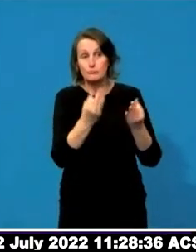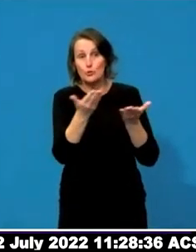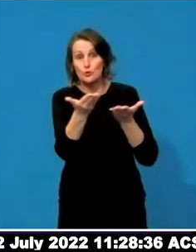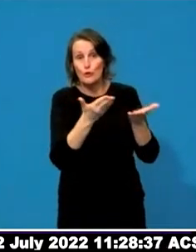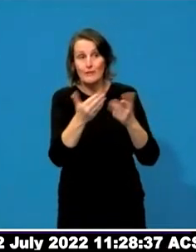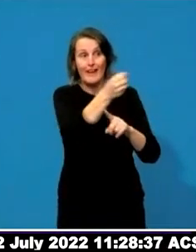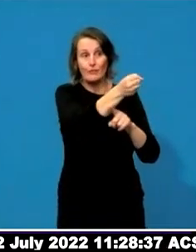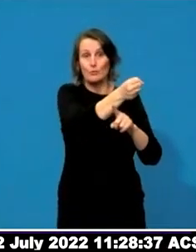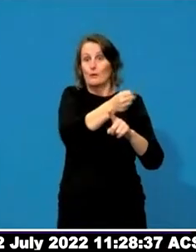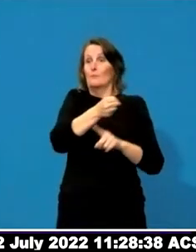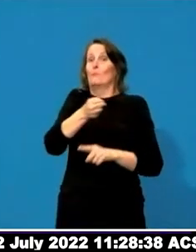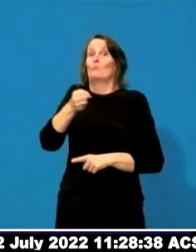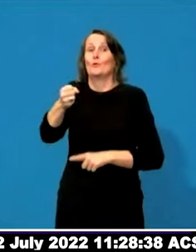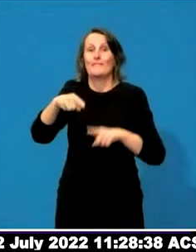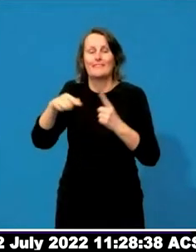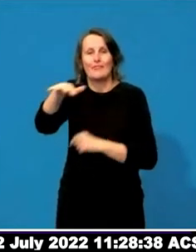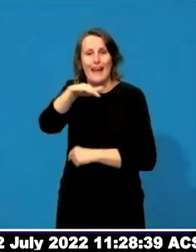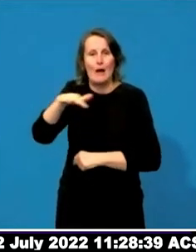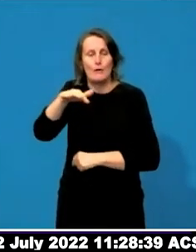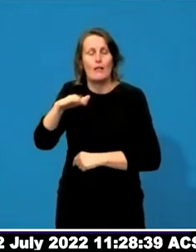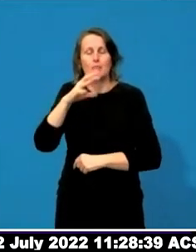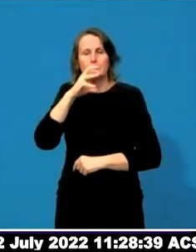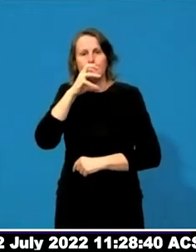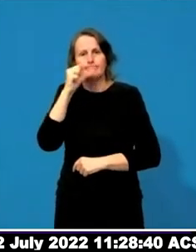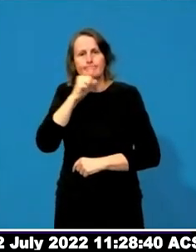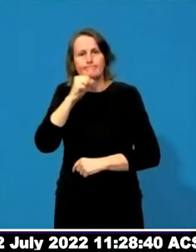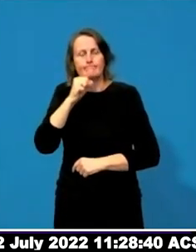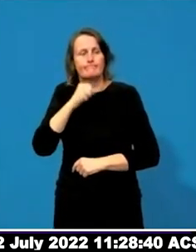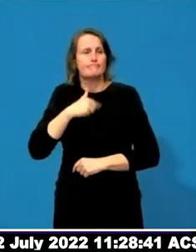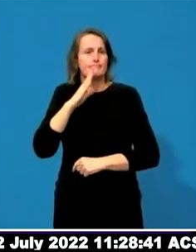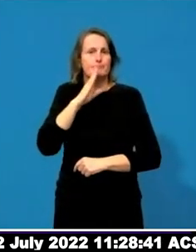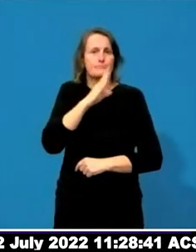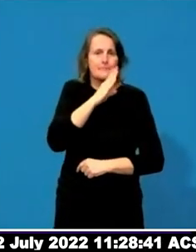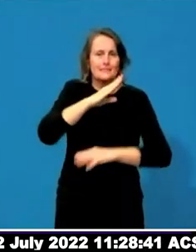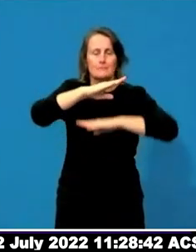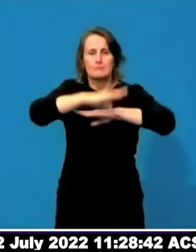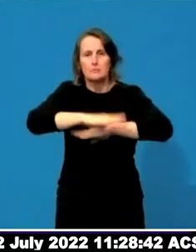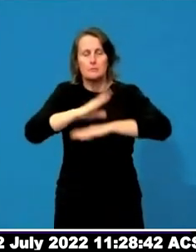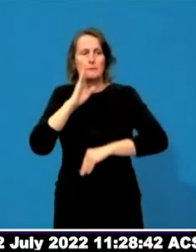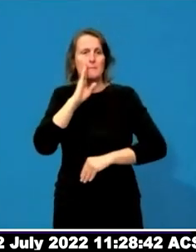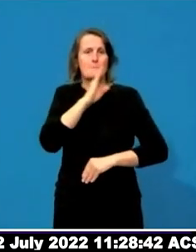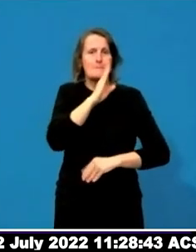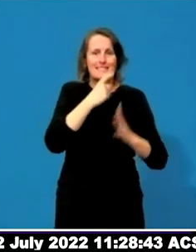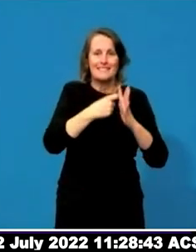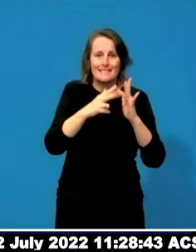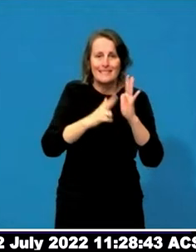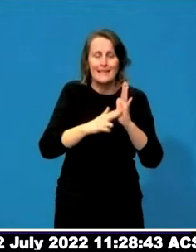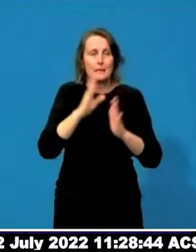associated with disconnection from culture, kin, community, and country." Paragraph 35: